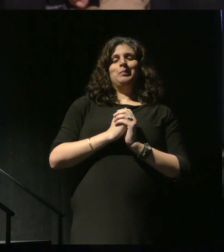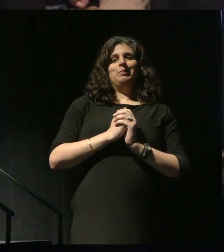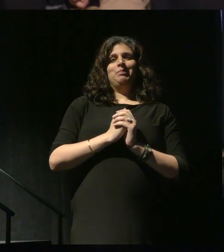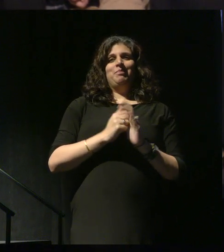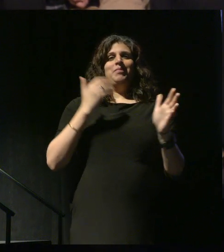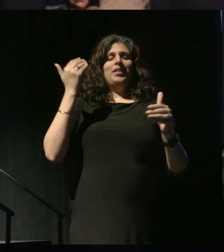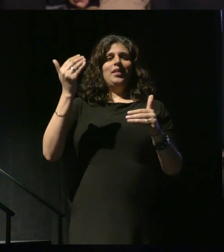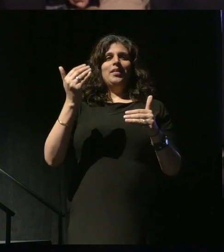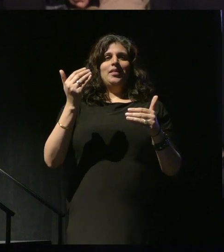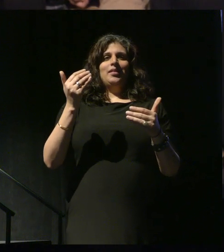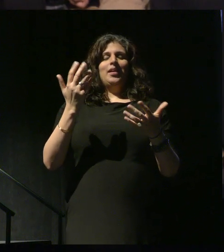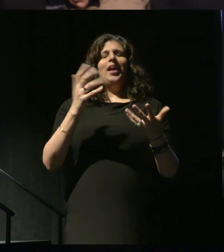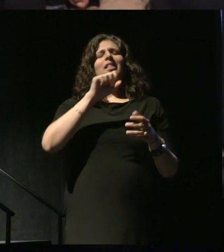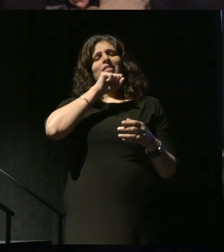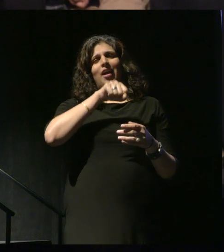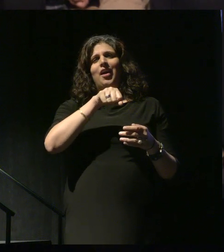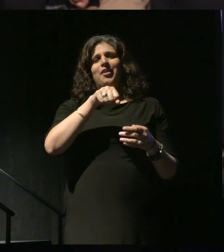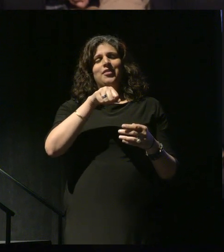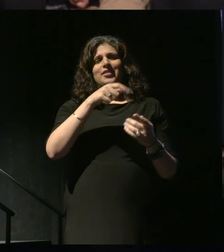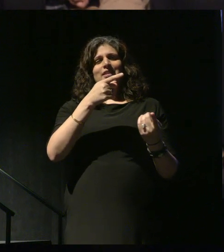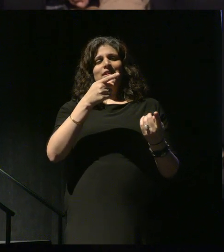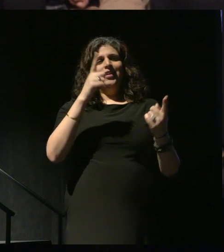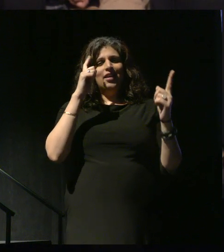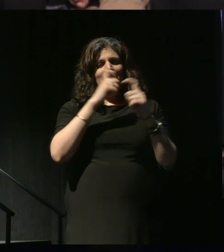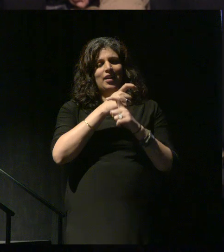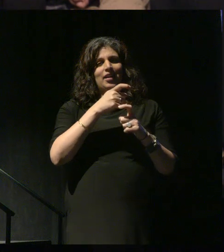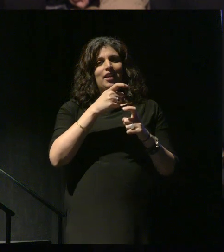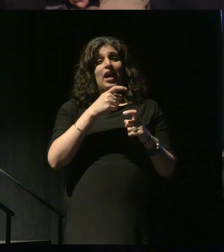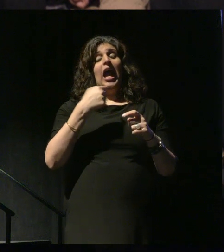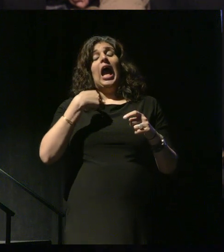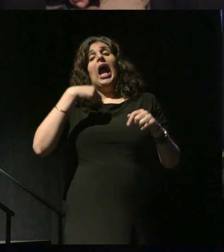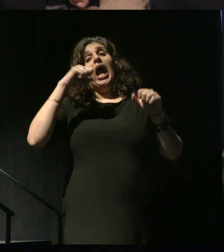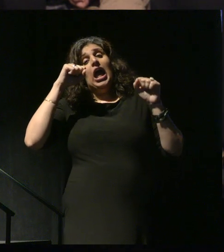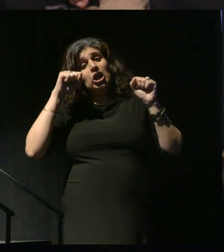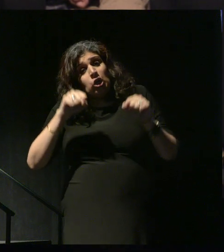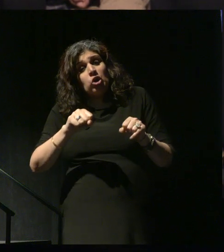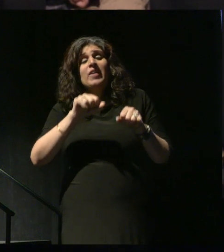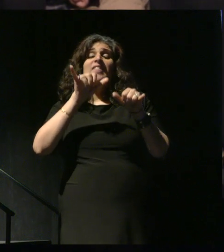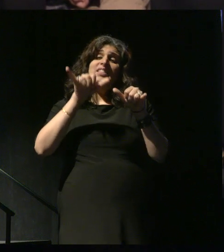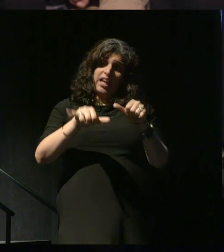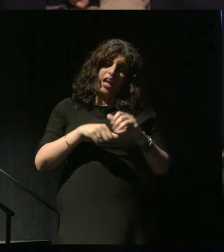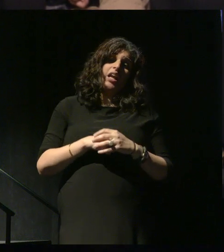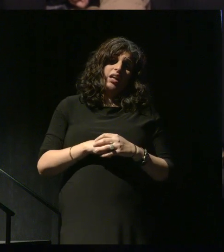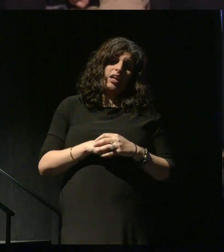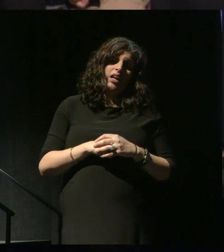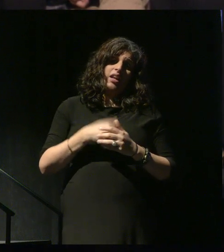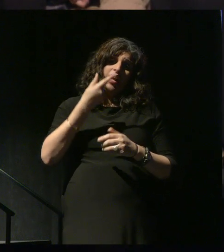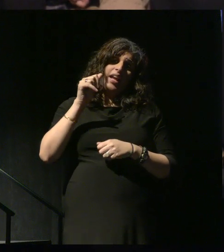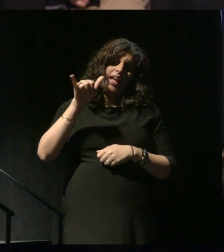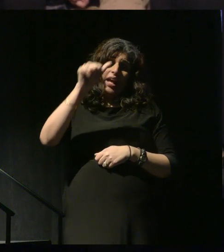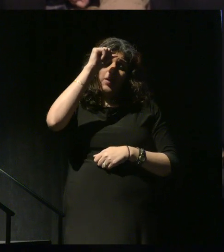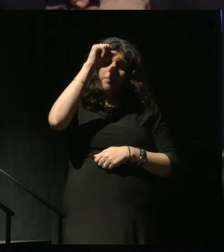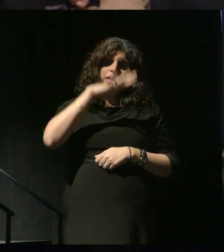And I loved the complexity of saying I could have stayed a gay man. Yes.